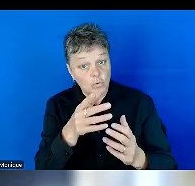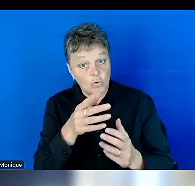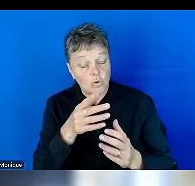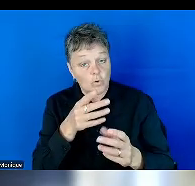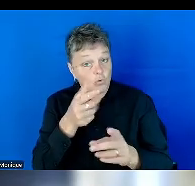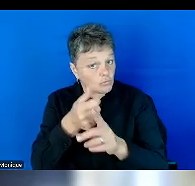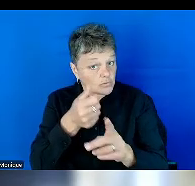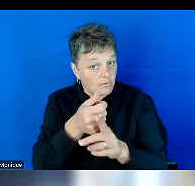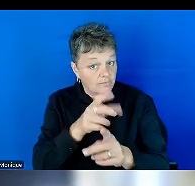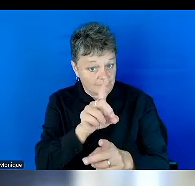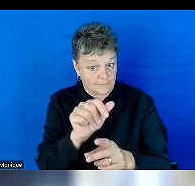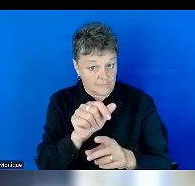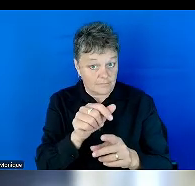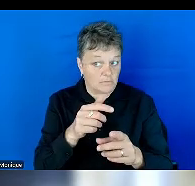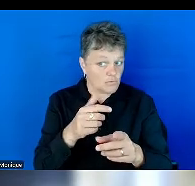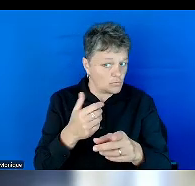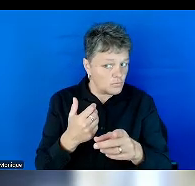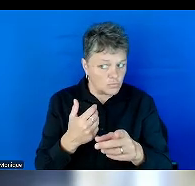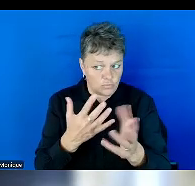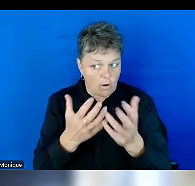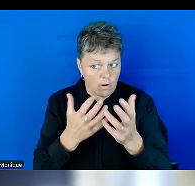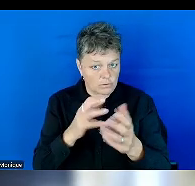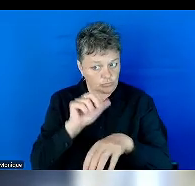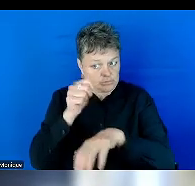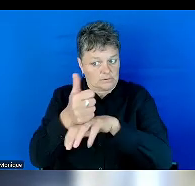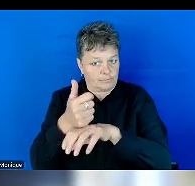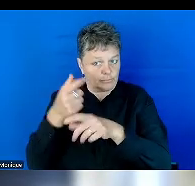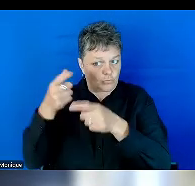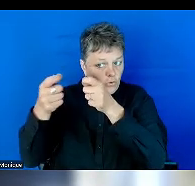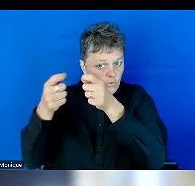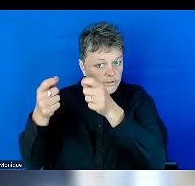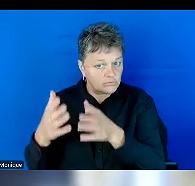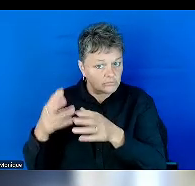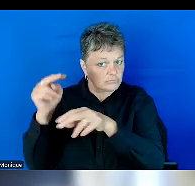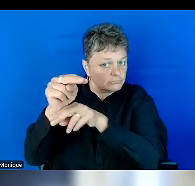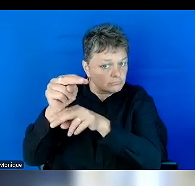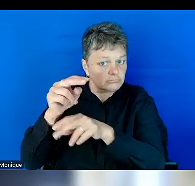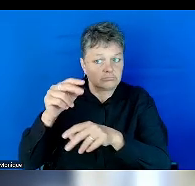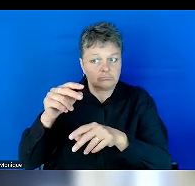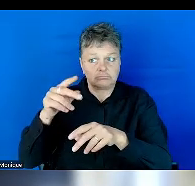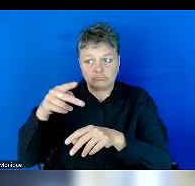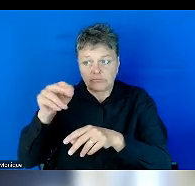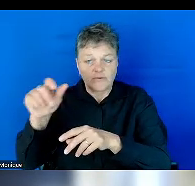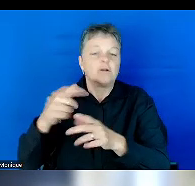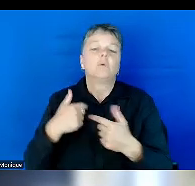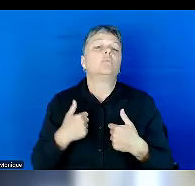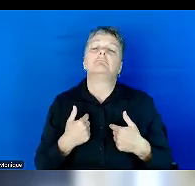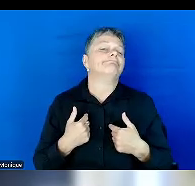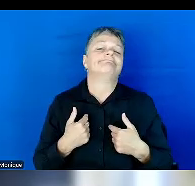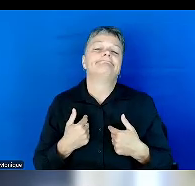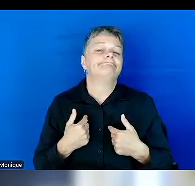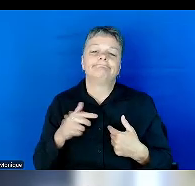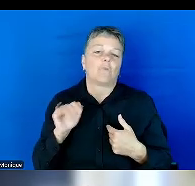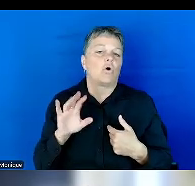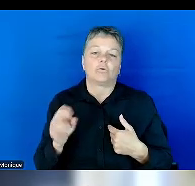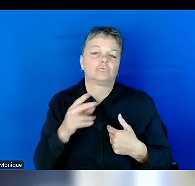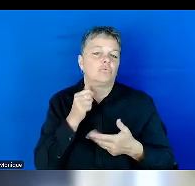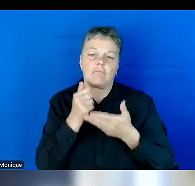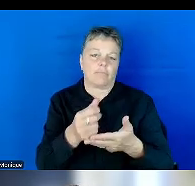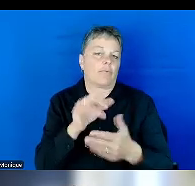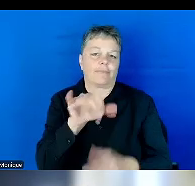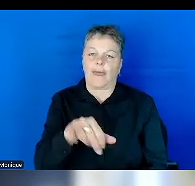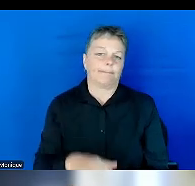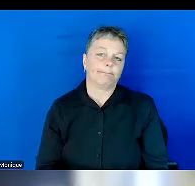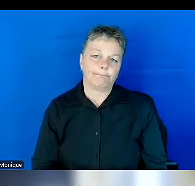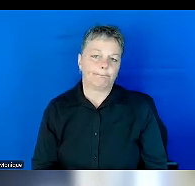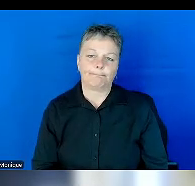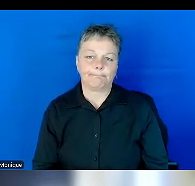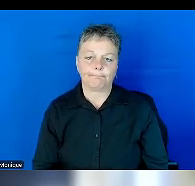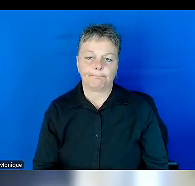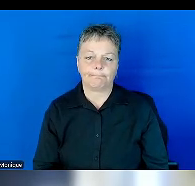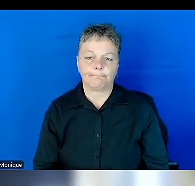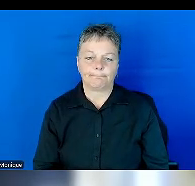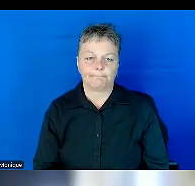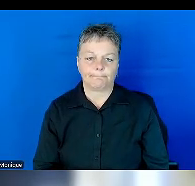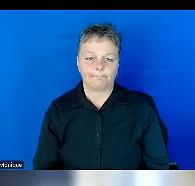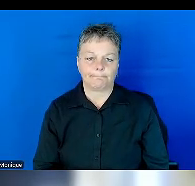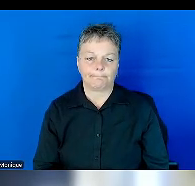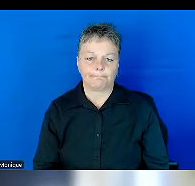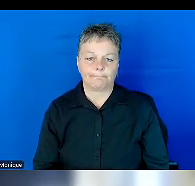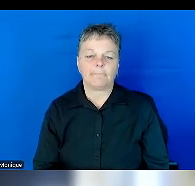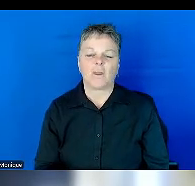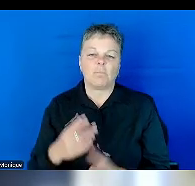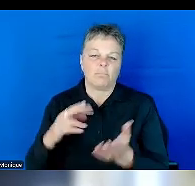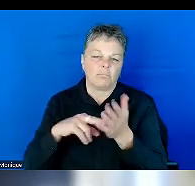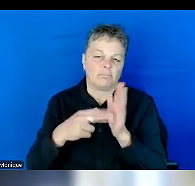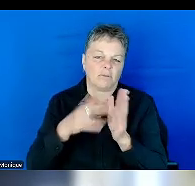be something that we would be able to help you with um and would have to give you a referral. Um